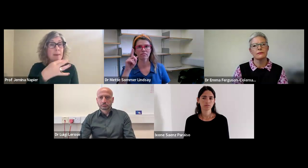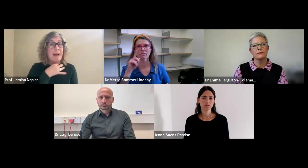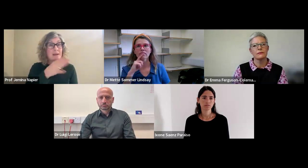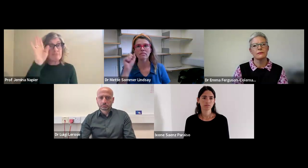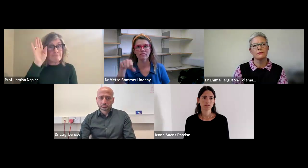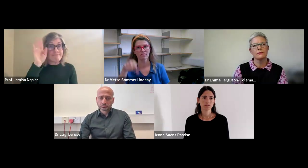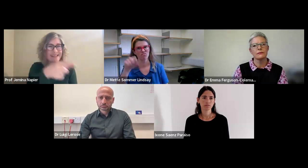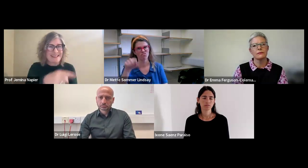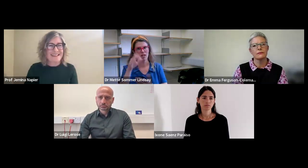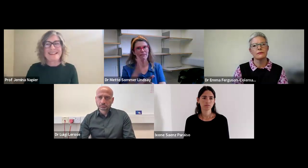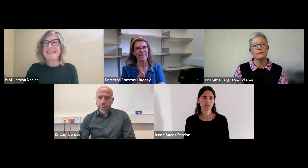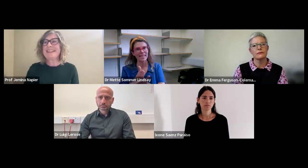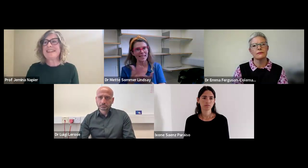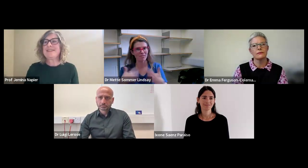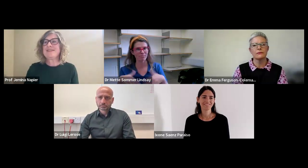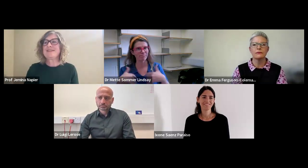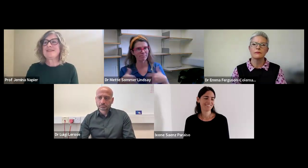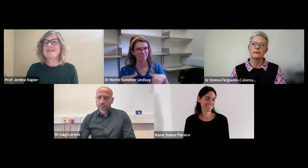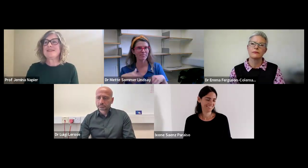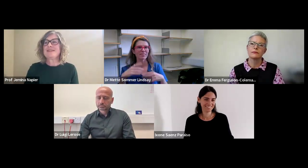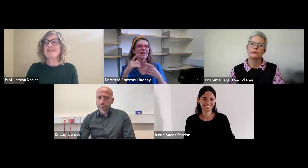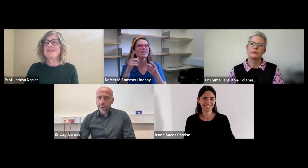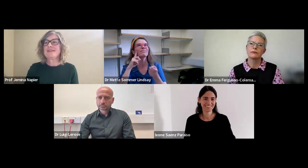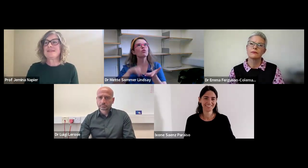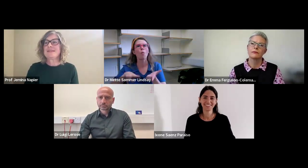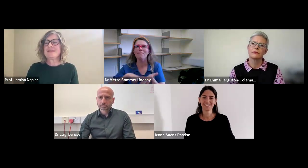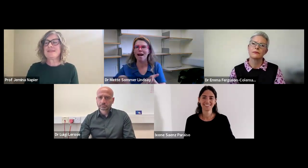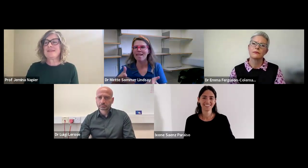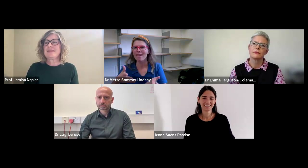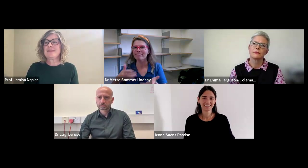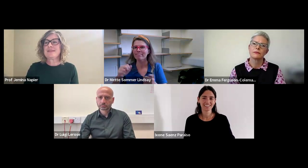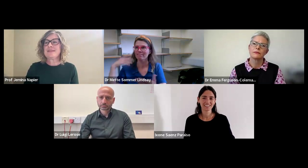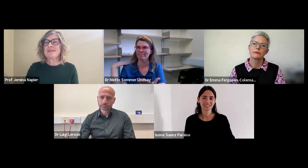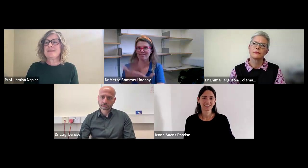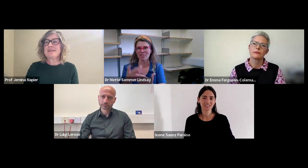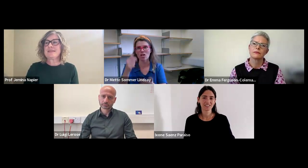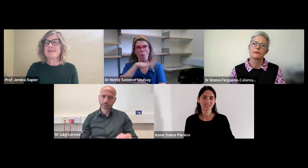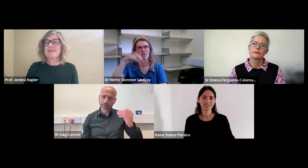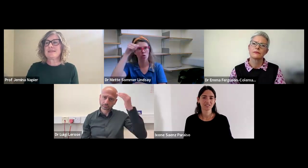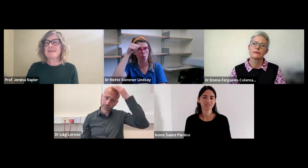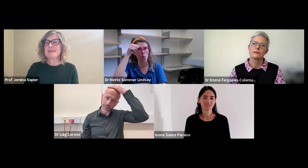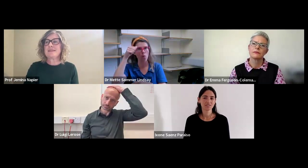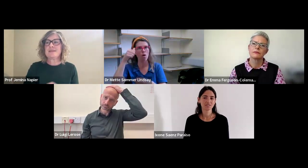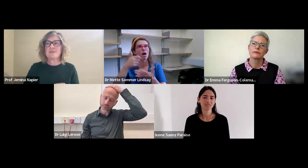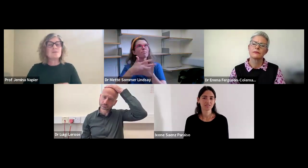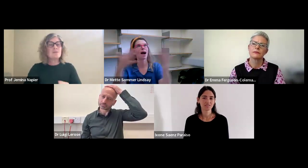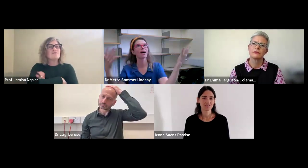exploited our experiences for their own career advancement? Mette: Definitely! Definitely! I think it's quite -- I think that's a normal part of